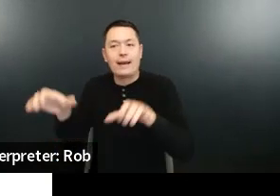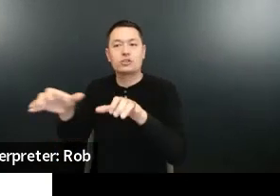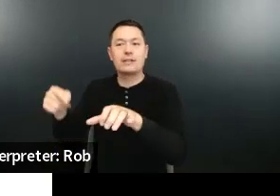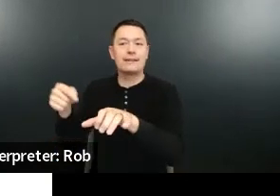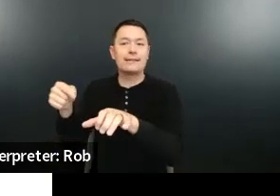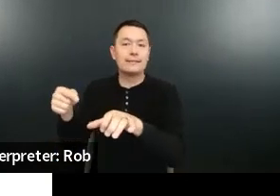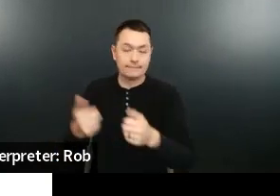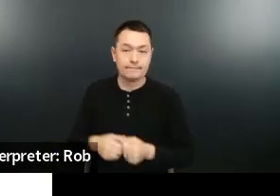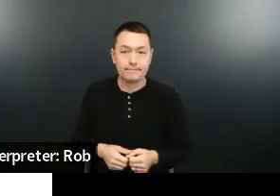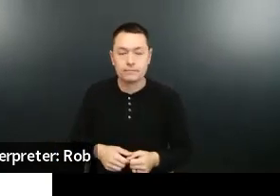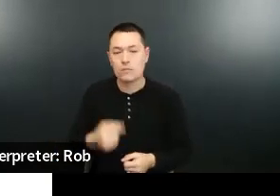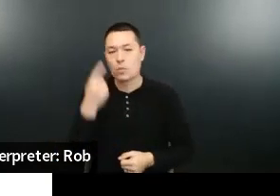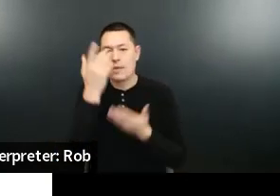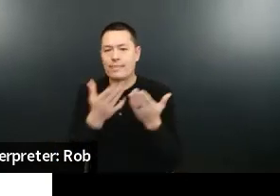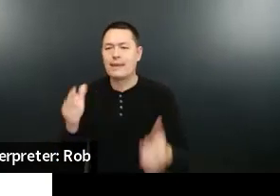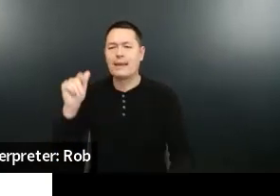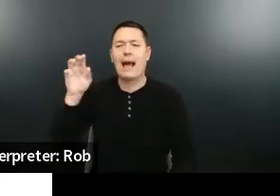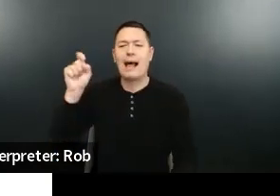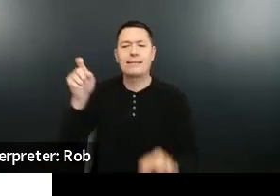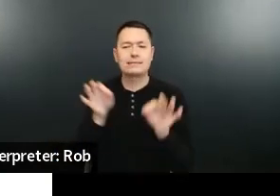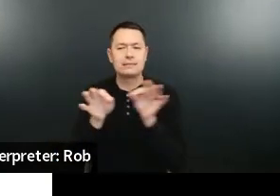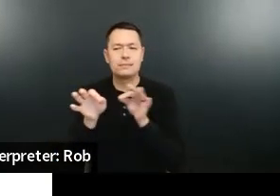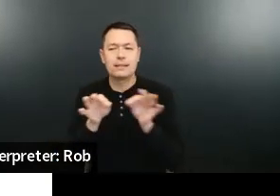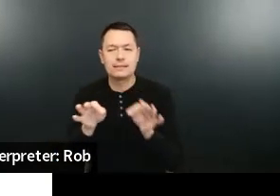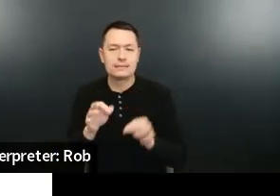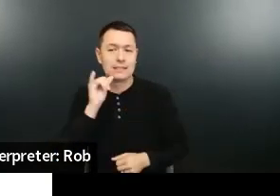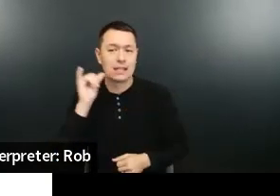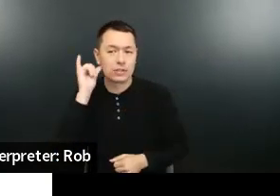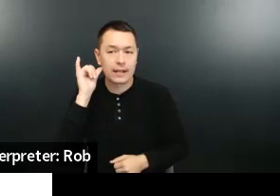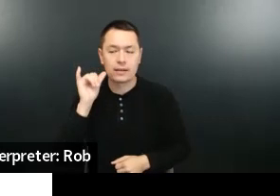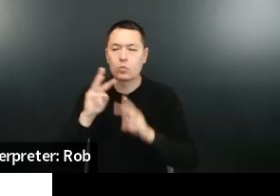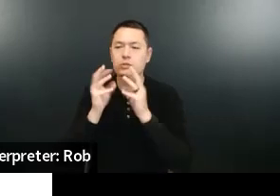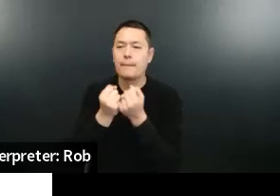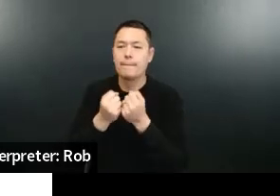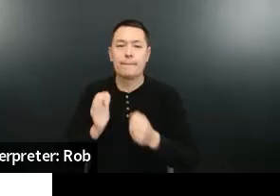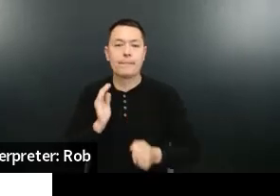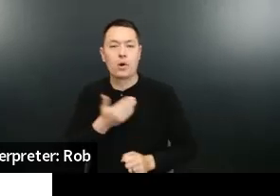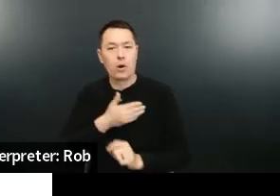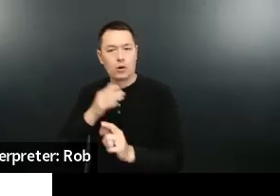One of the things Alex talked about at convocation yesterday was our new mission which was updated